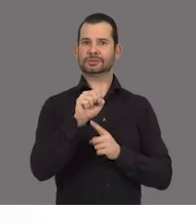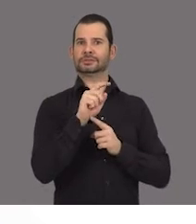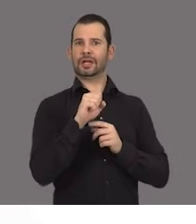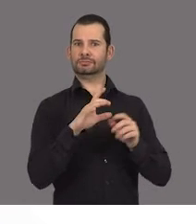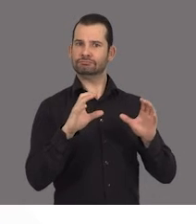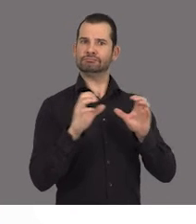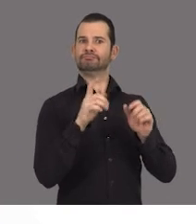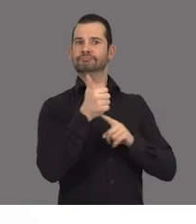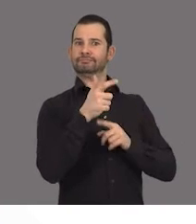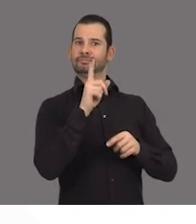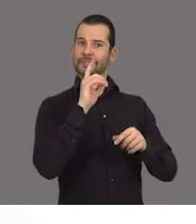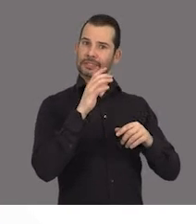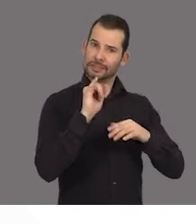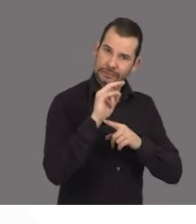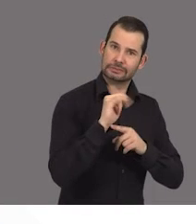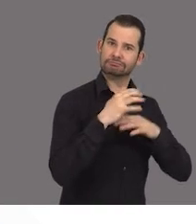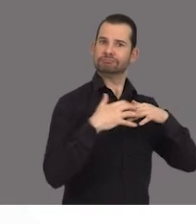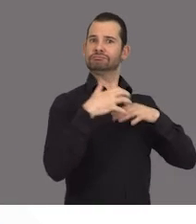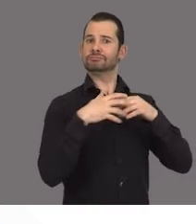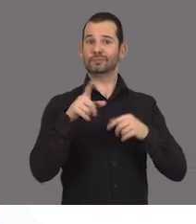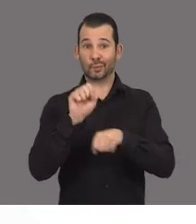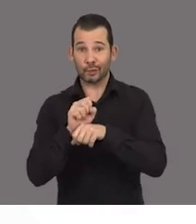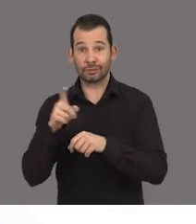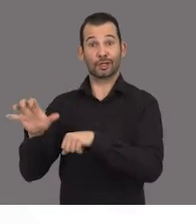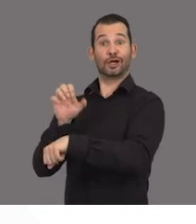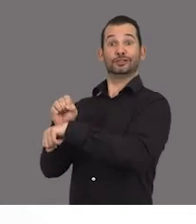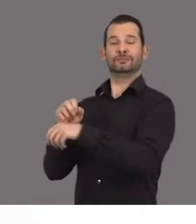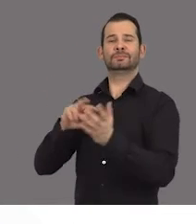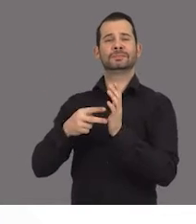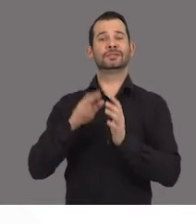reserve, then your employment-related income will also be exempt.